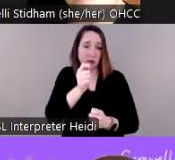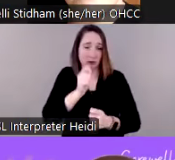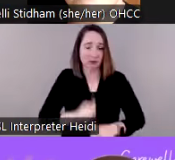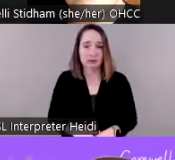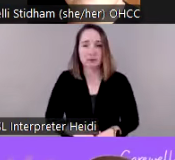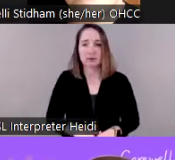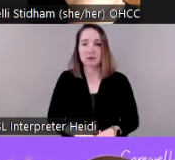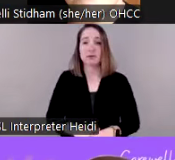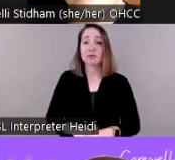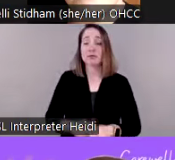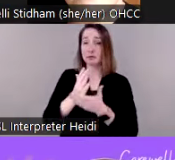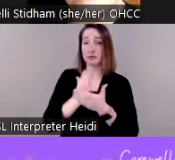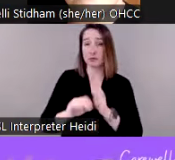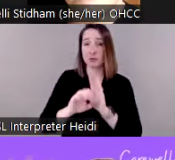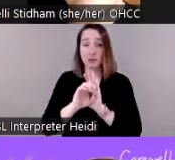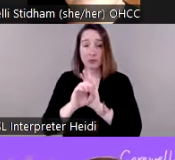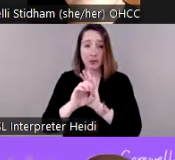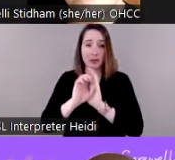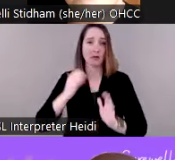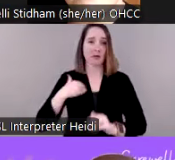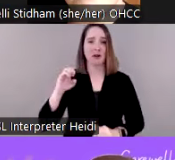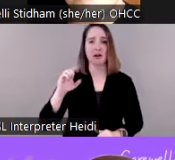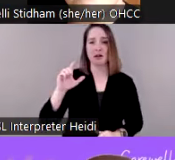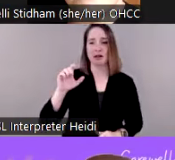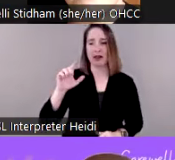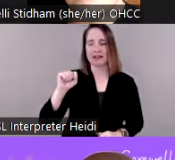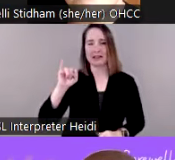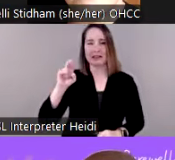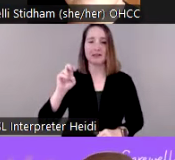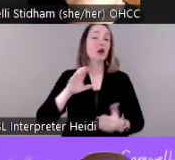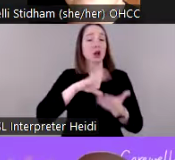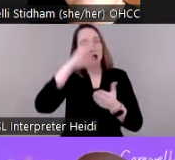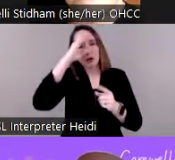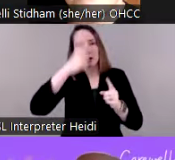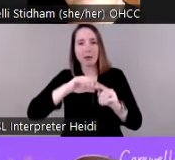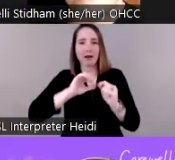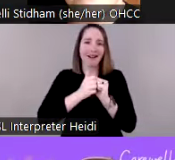Some examples of our elective include